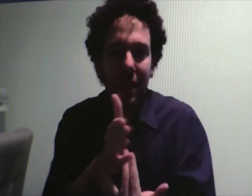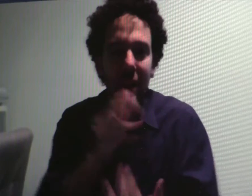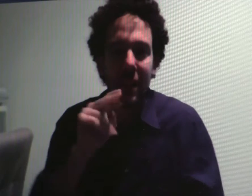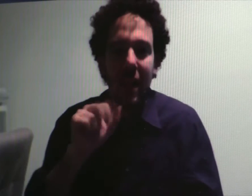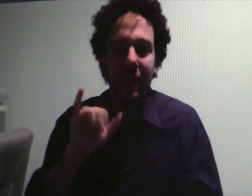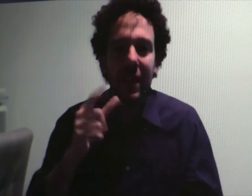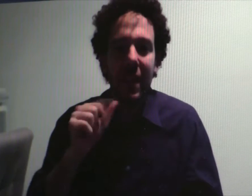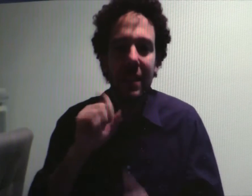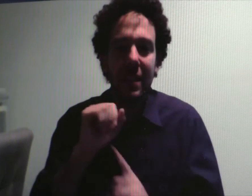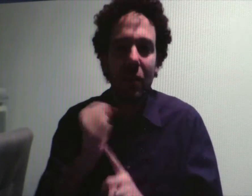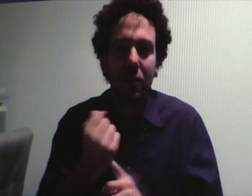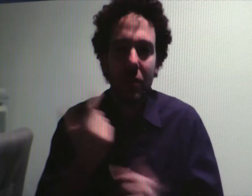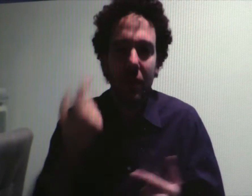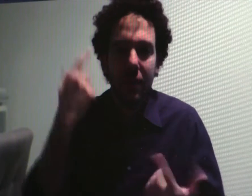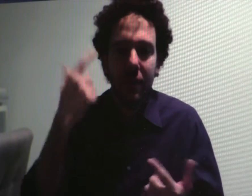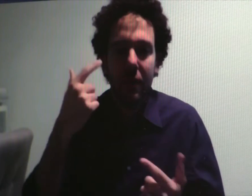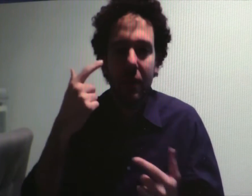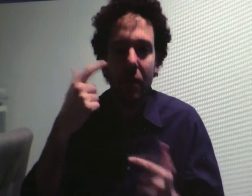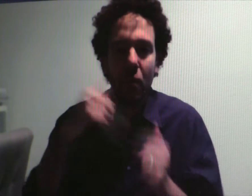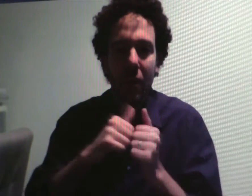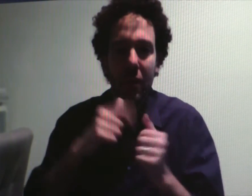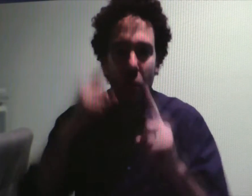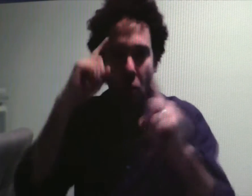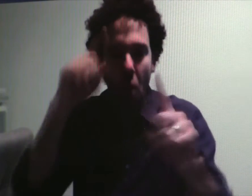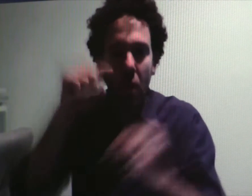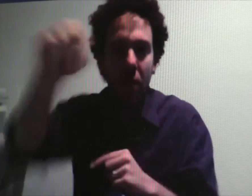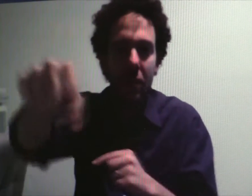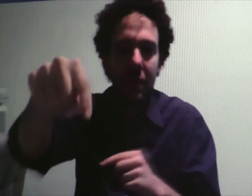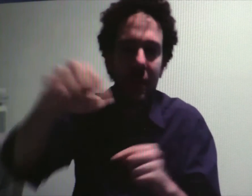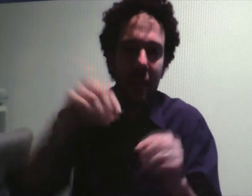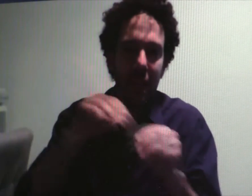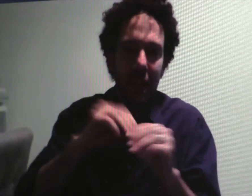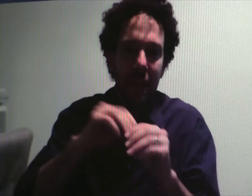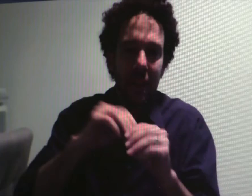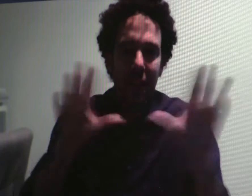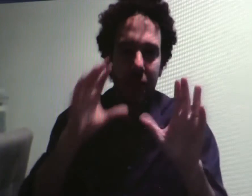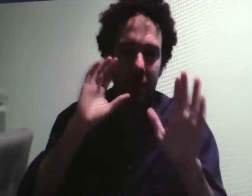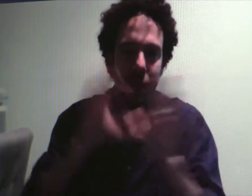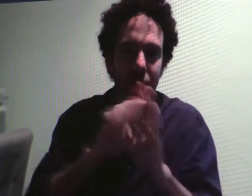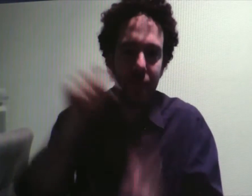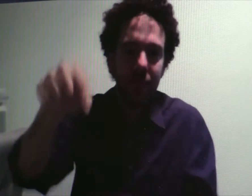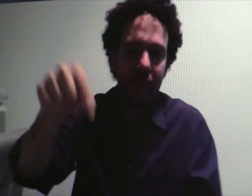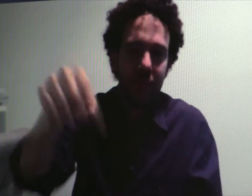so we know how to navigate through situations with the end goal being the same.'